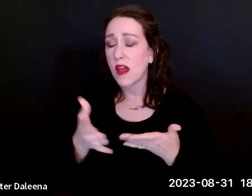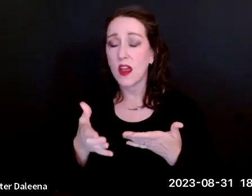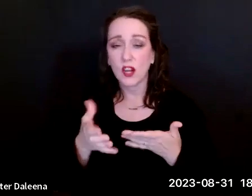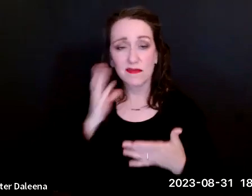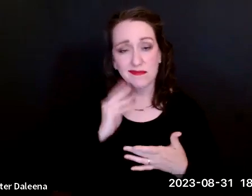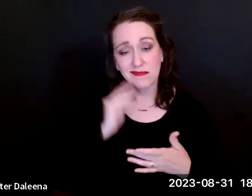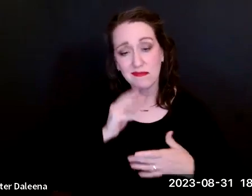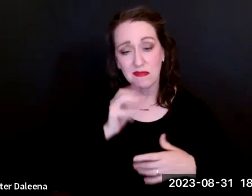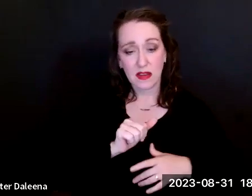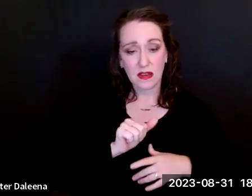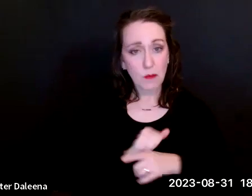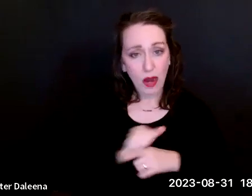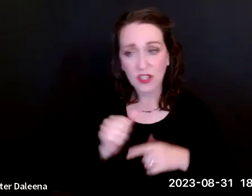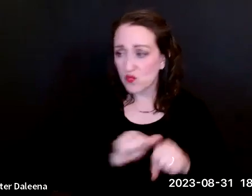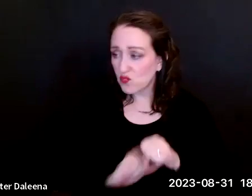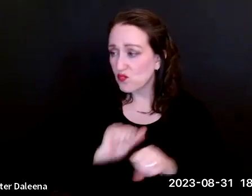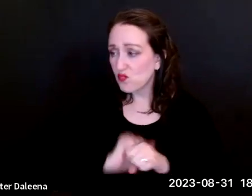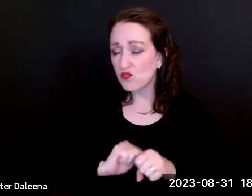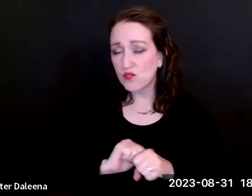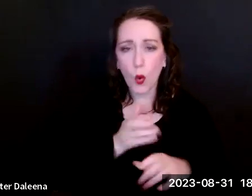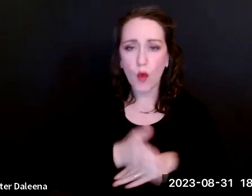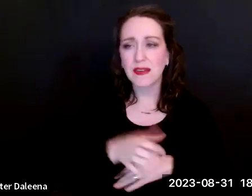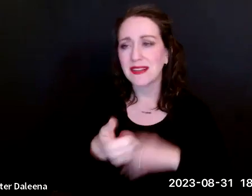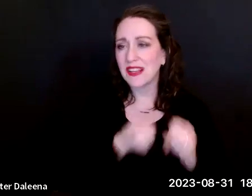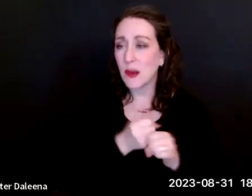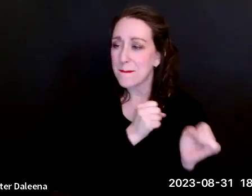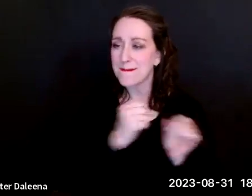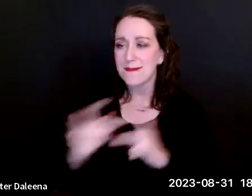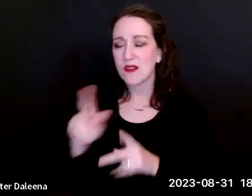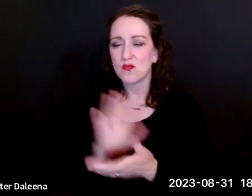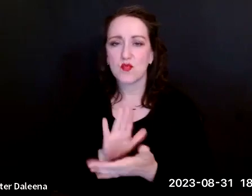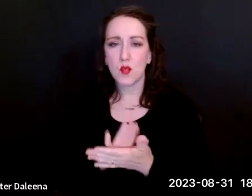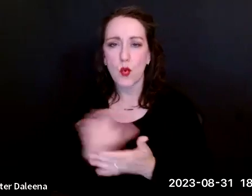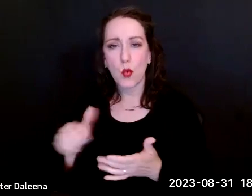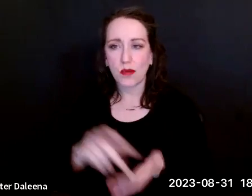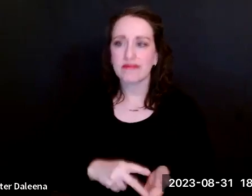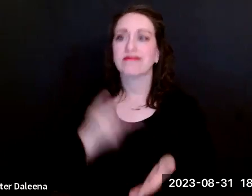for a decade or more but having to go back to school or otherwise duplicate efforts to